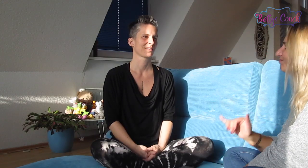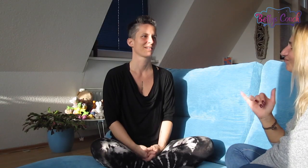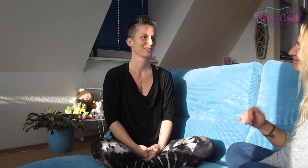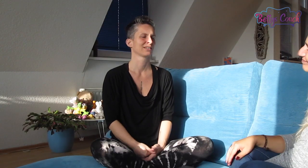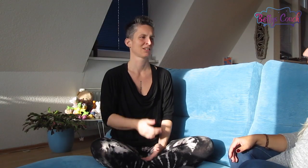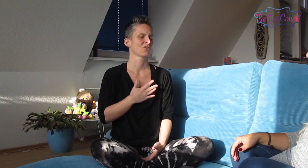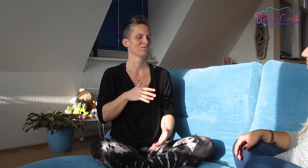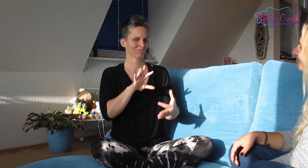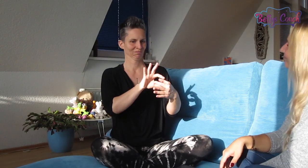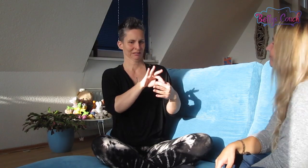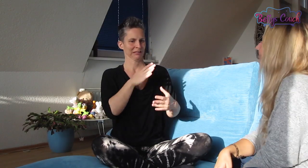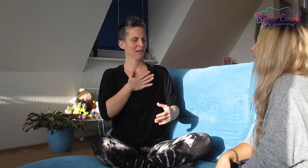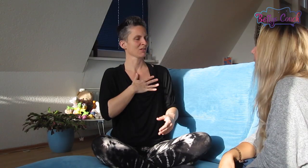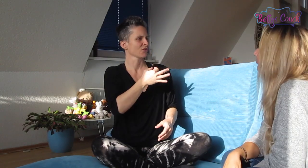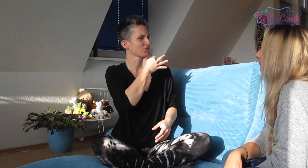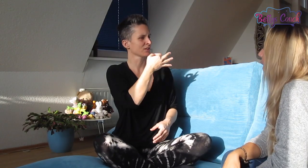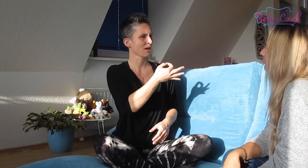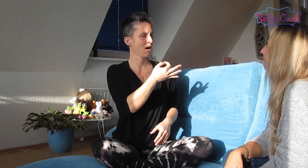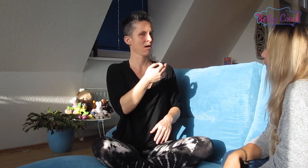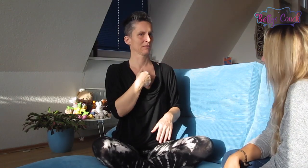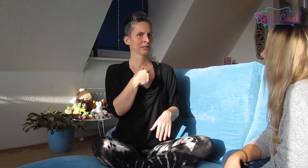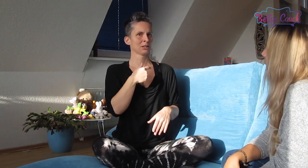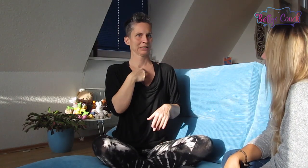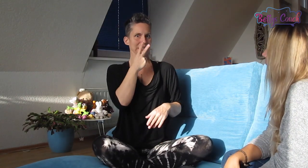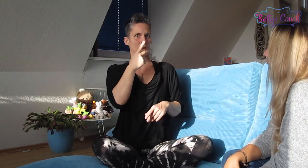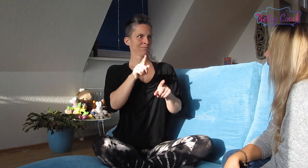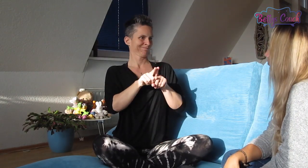I agree with you and I want to refer my next question to what you just described.